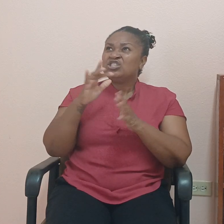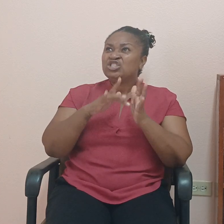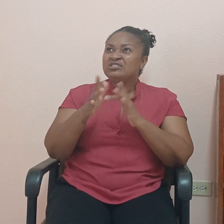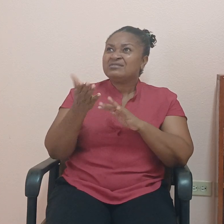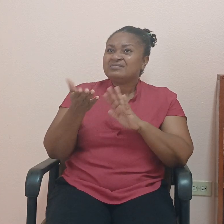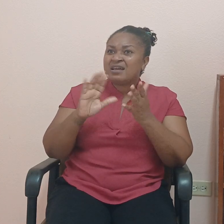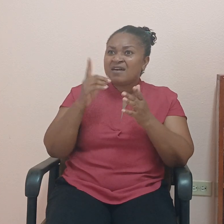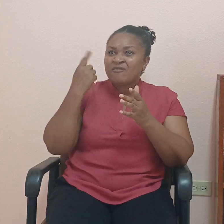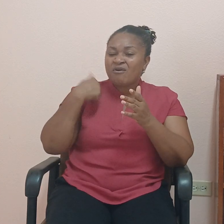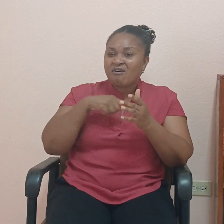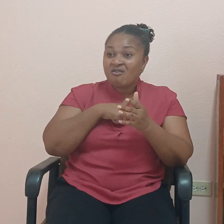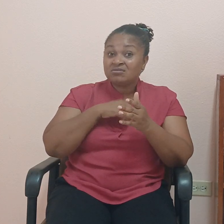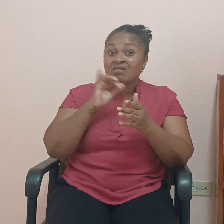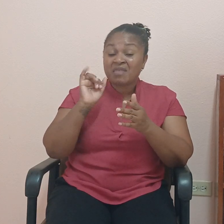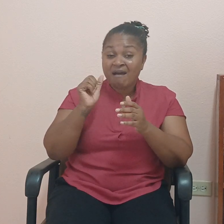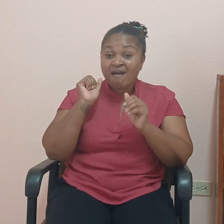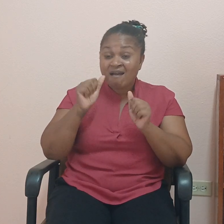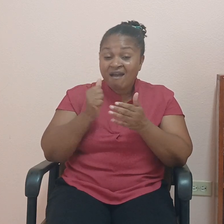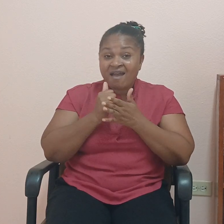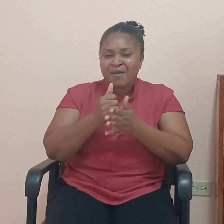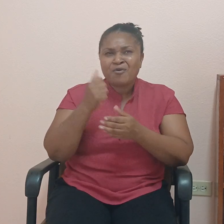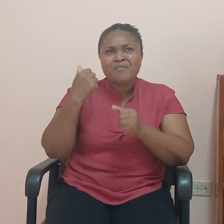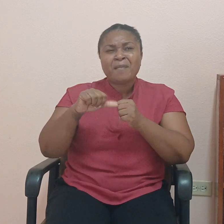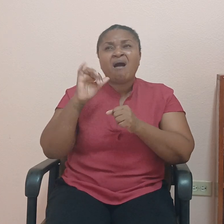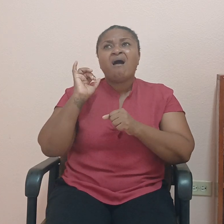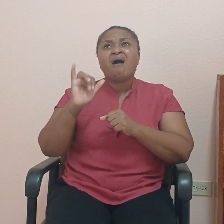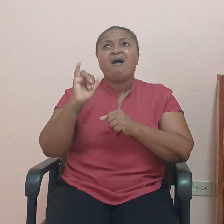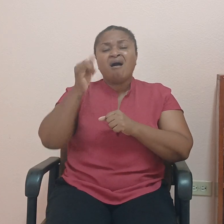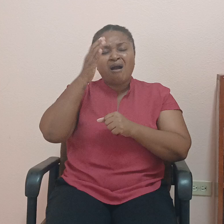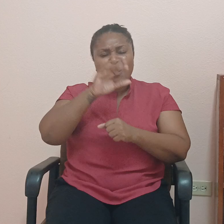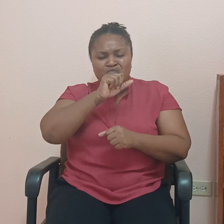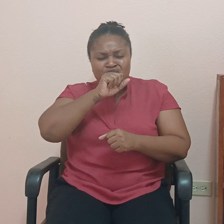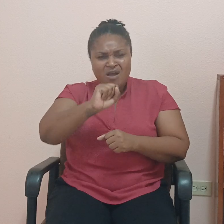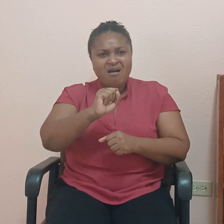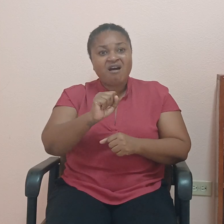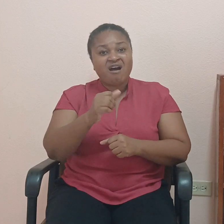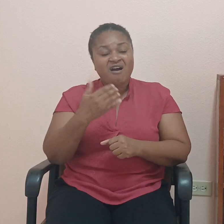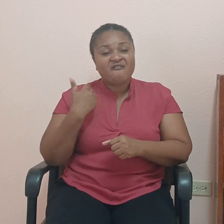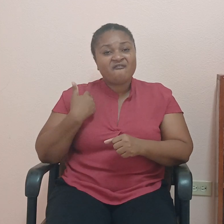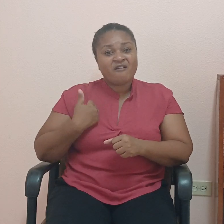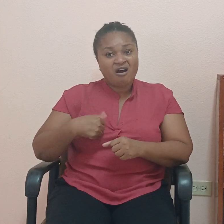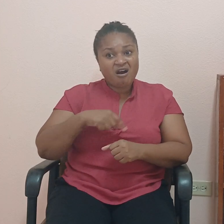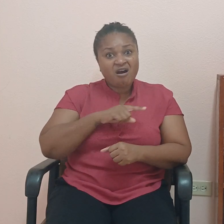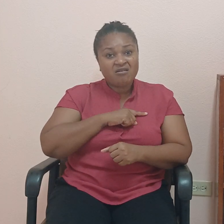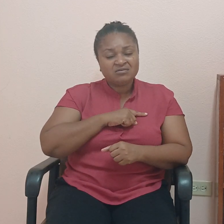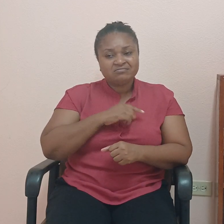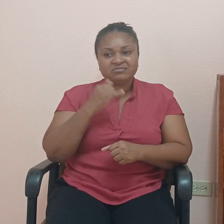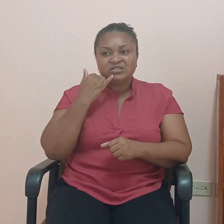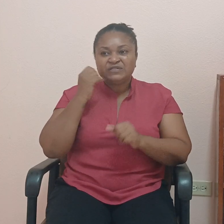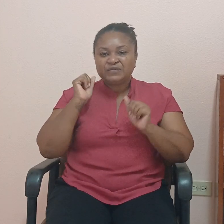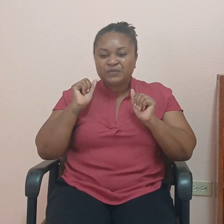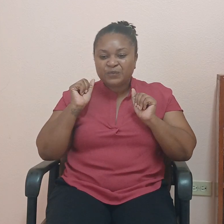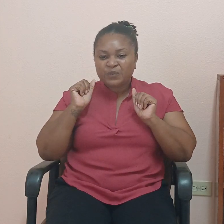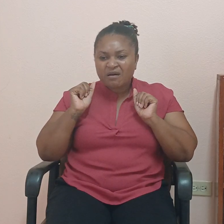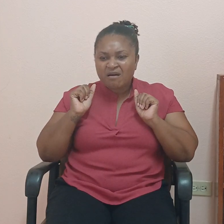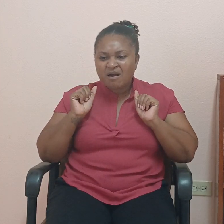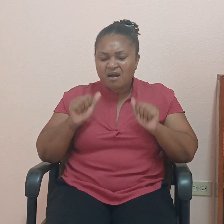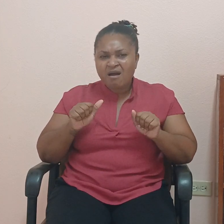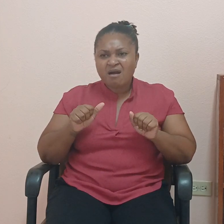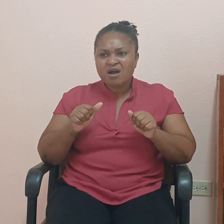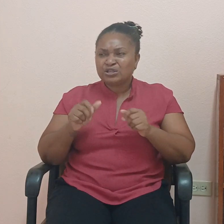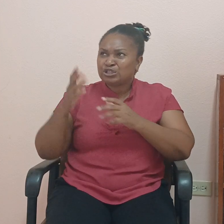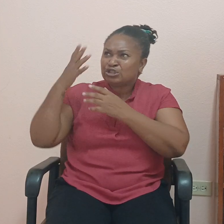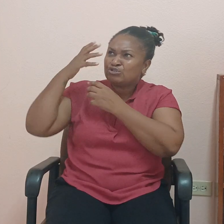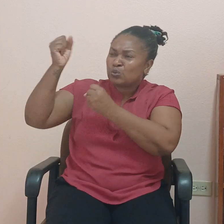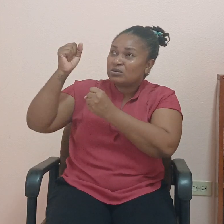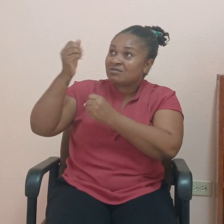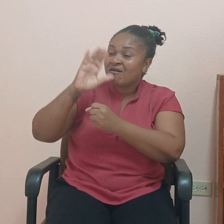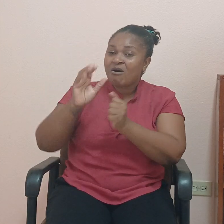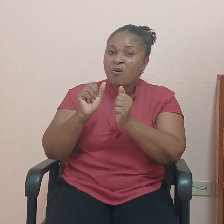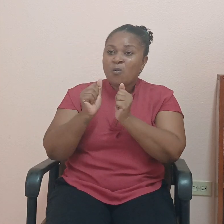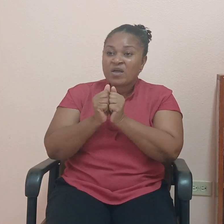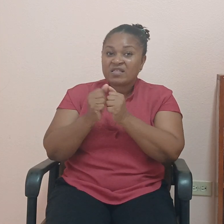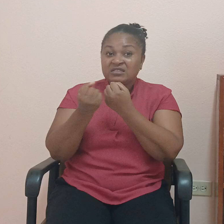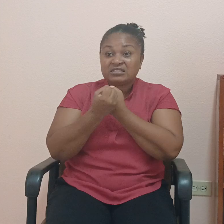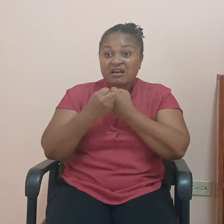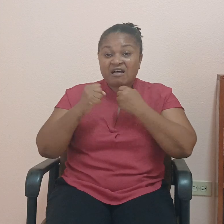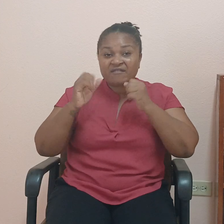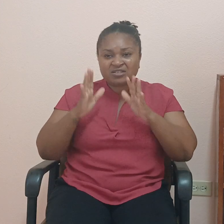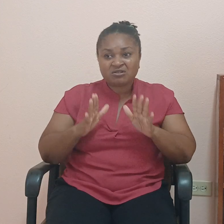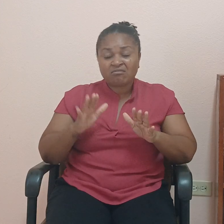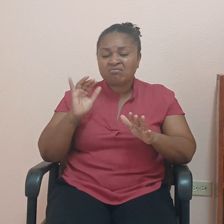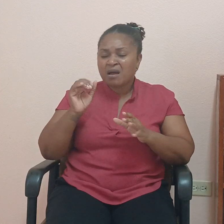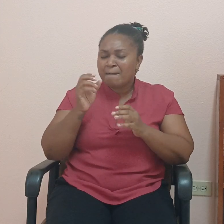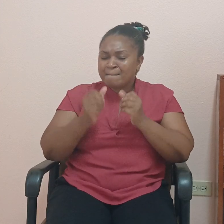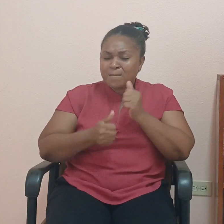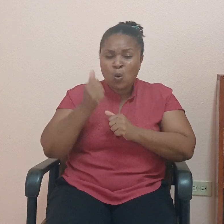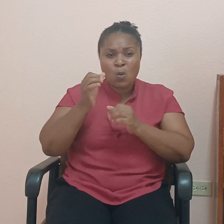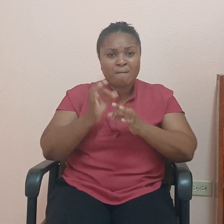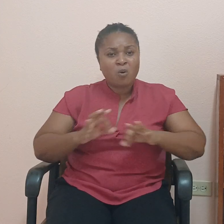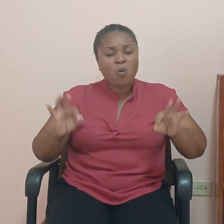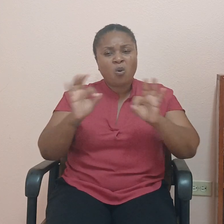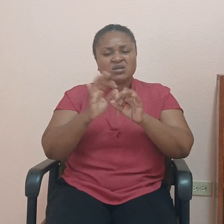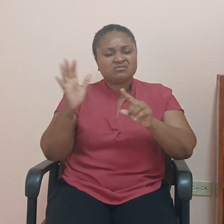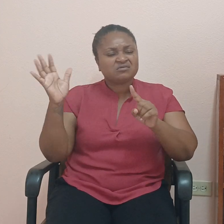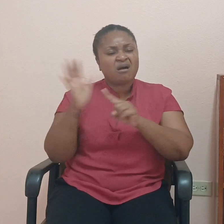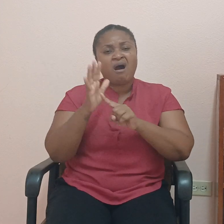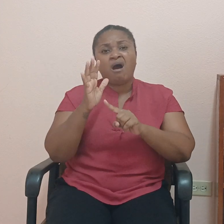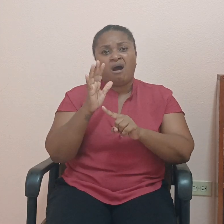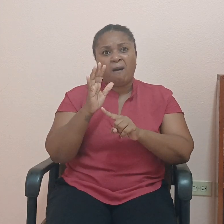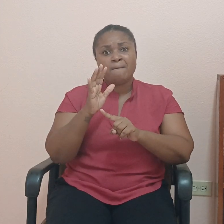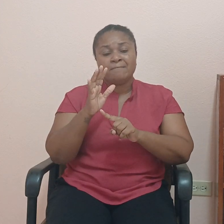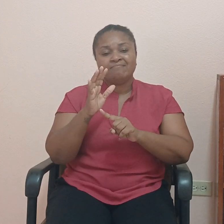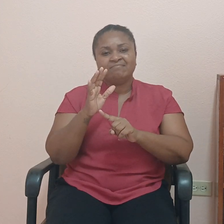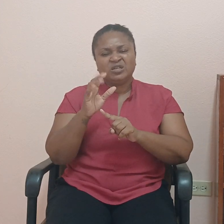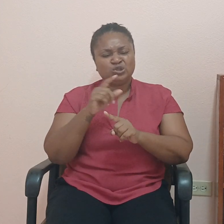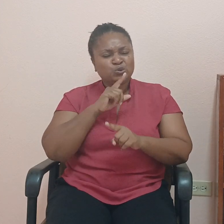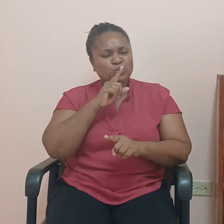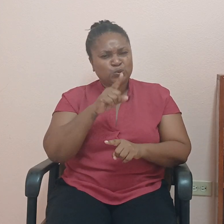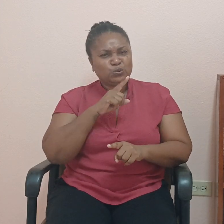FOR US. IF WE CAN TRUST GOD WITH OUR SALVATION, WHICH IS THE MOST IMPORTANT THING, THEN SURELY,